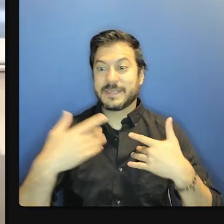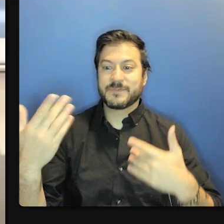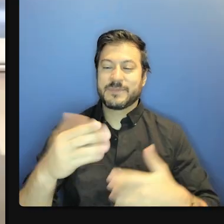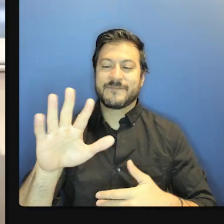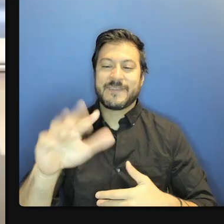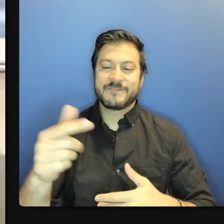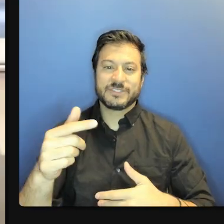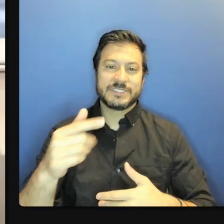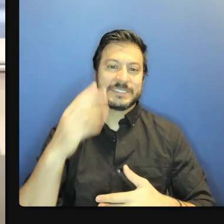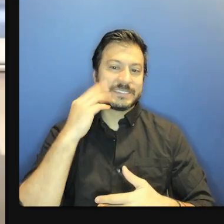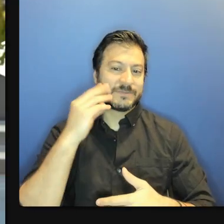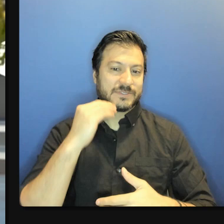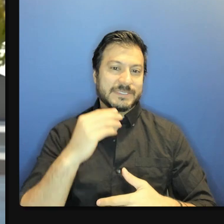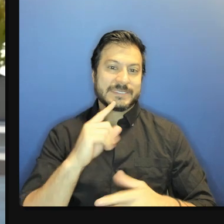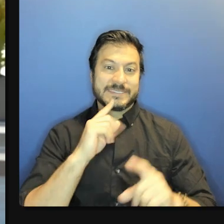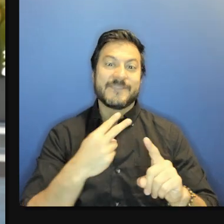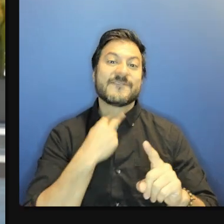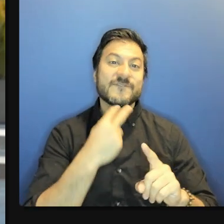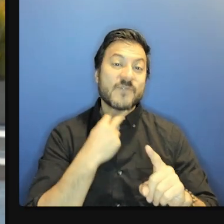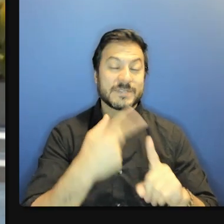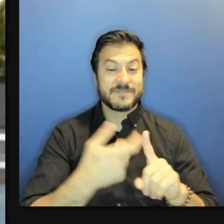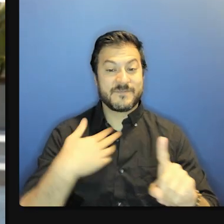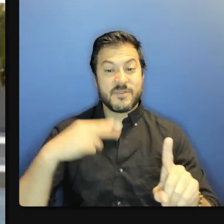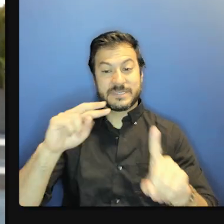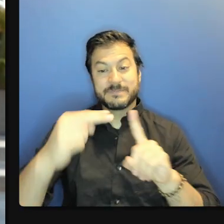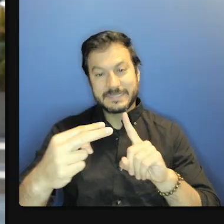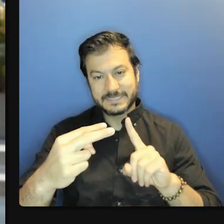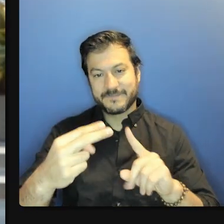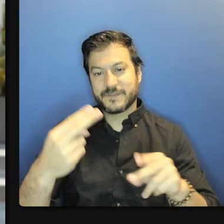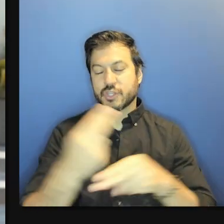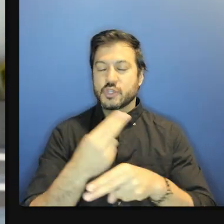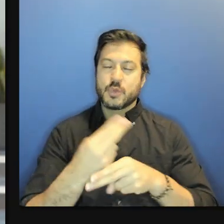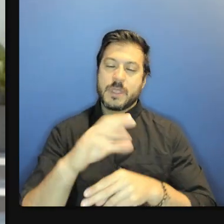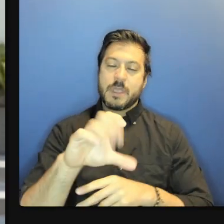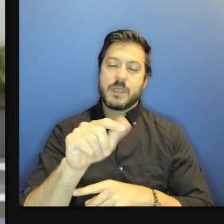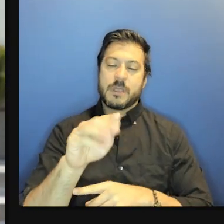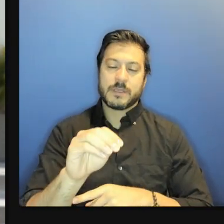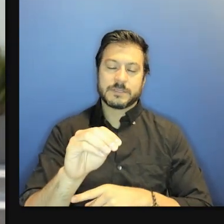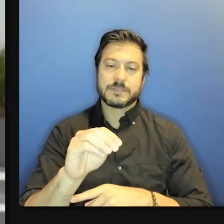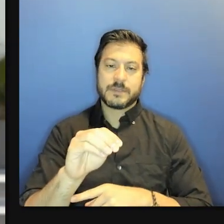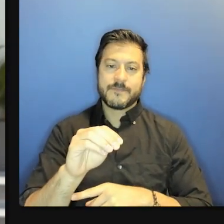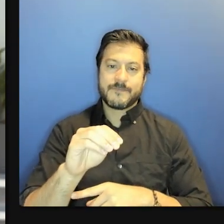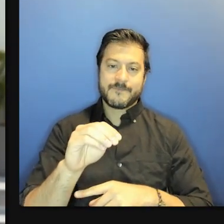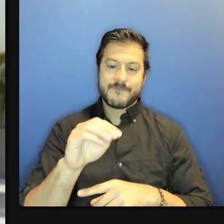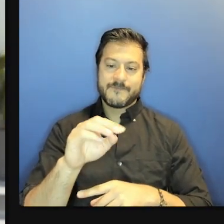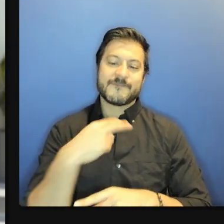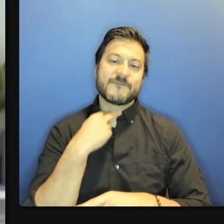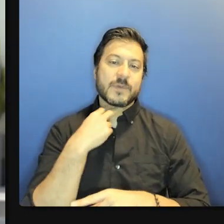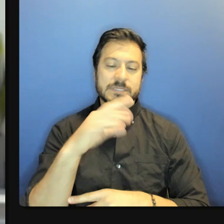with Looney Tunes to life is voice from our perspective, because it's using a custom voice font that Microsoft created